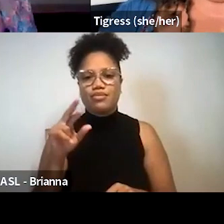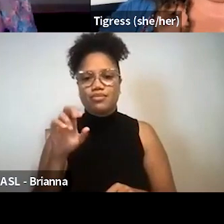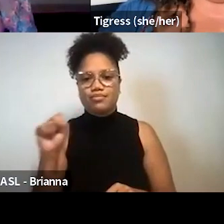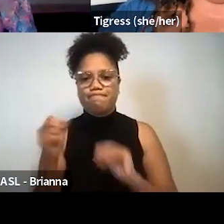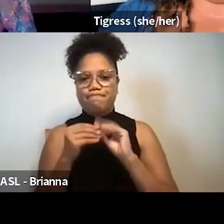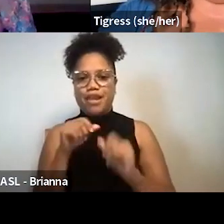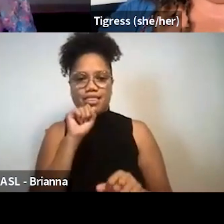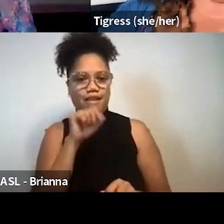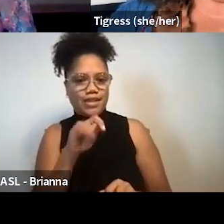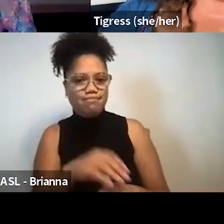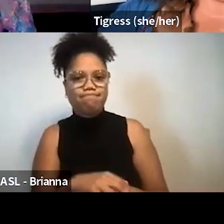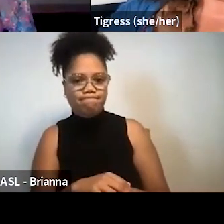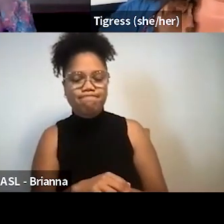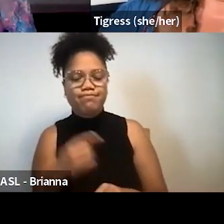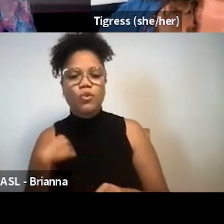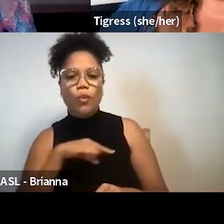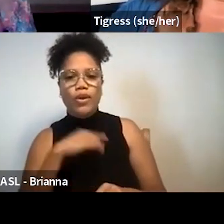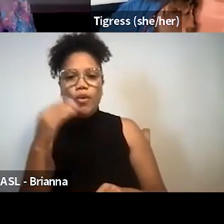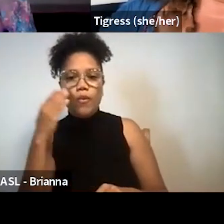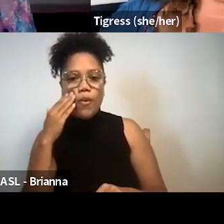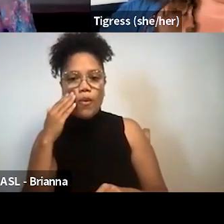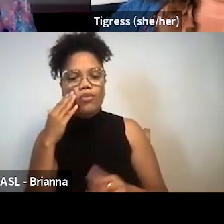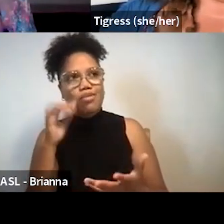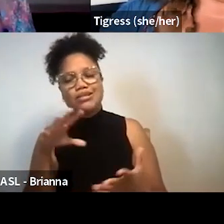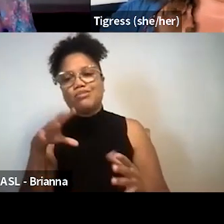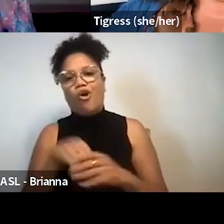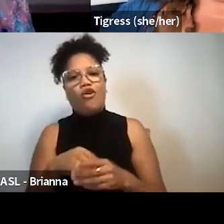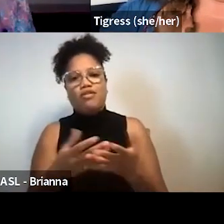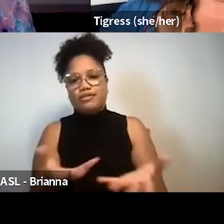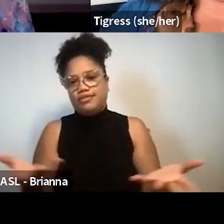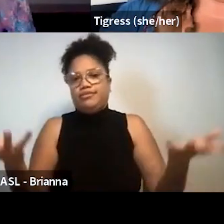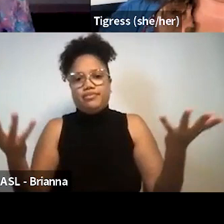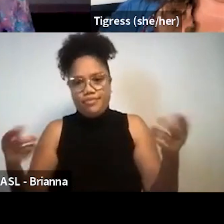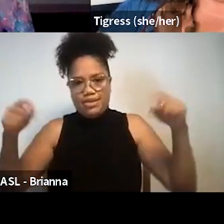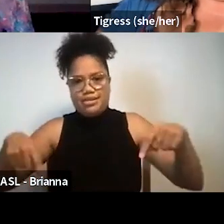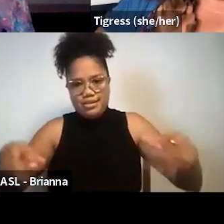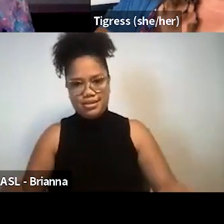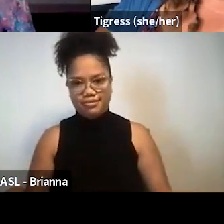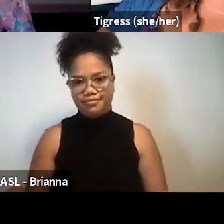Yeah, we we know comes with the territory, but we're really